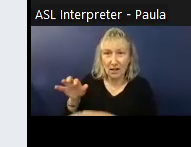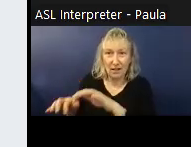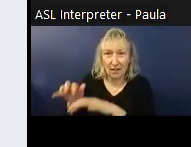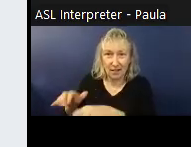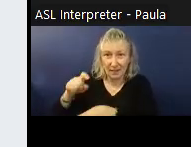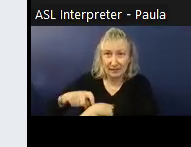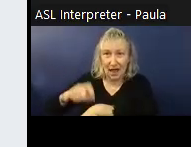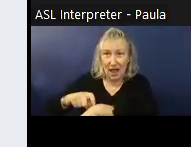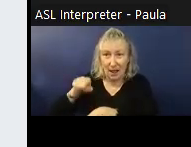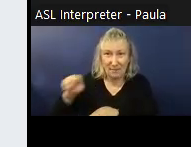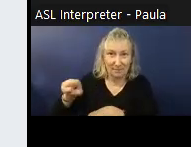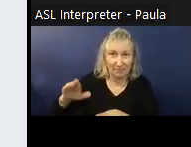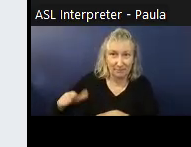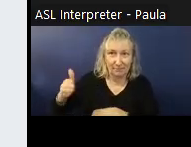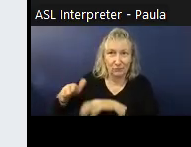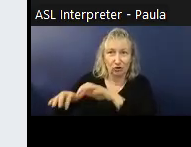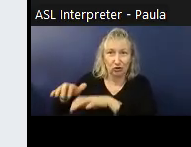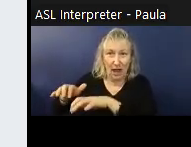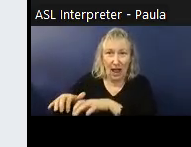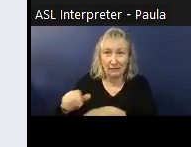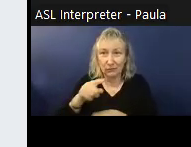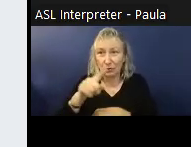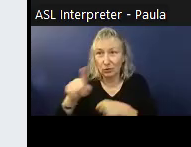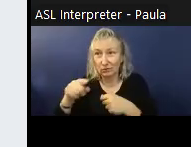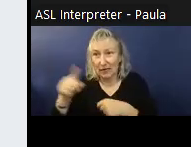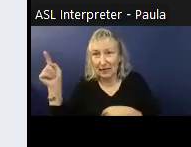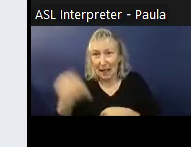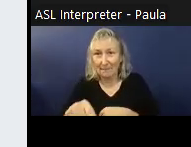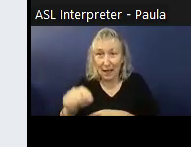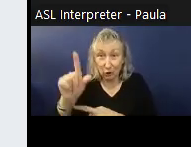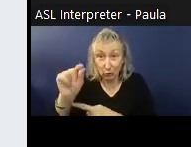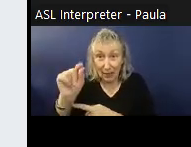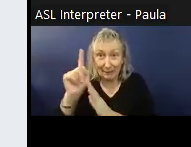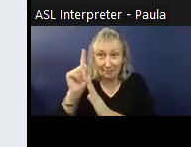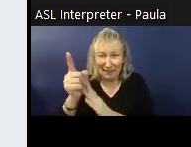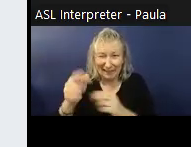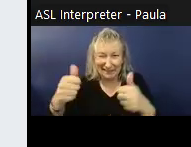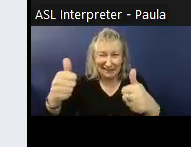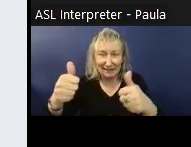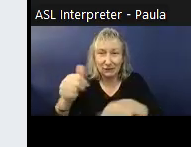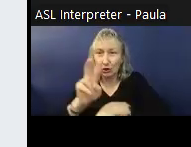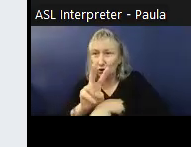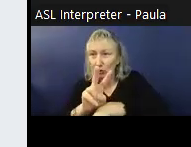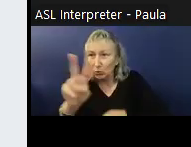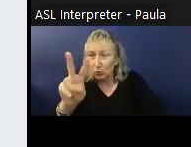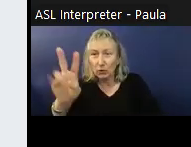Thank you very much. All right, thanks. We will see you all in 20. We'll pick up at 2:41. Thank you.